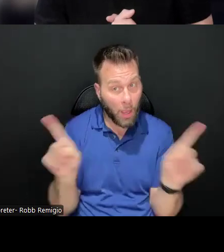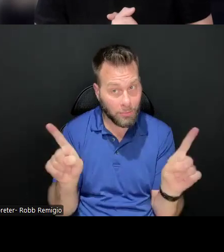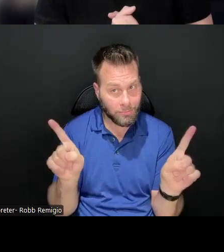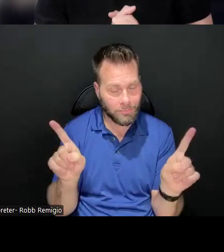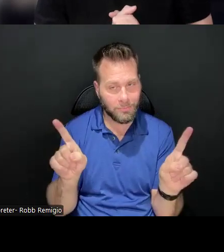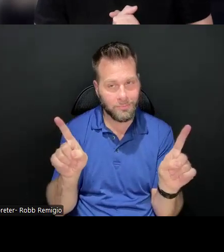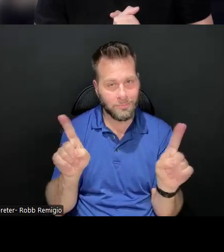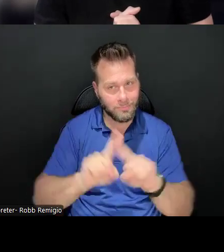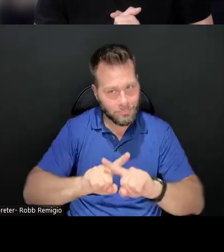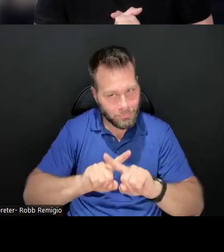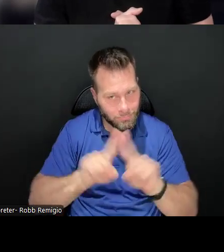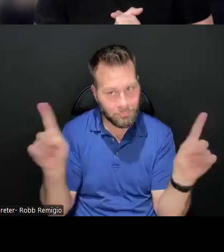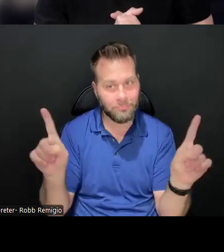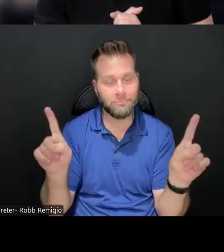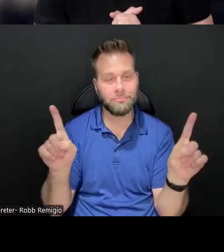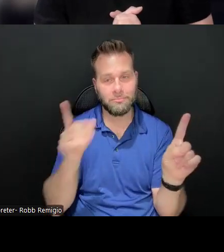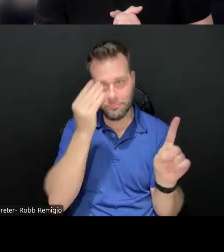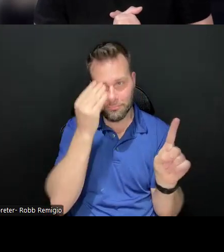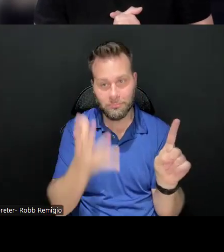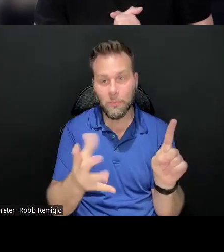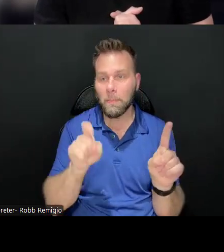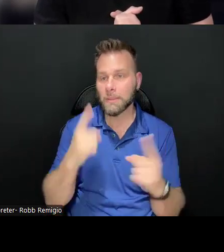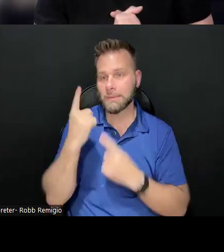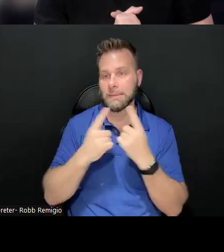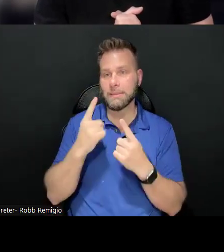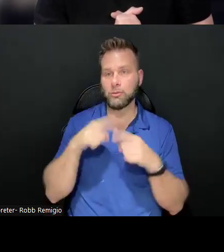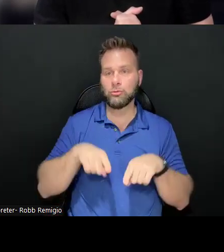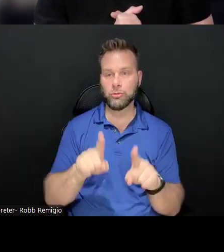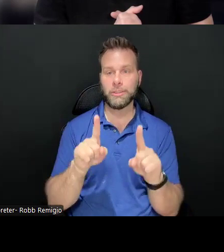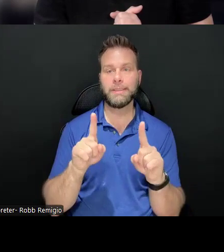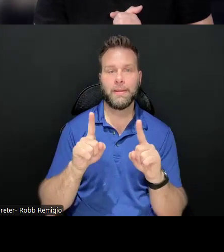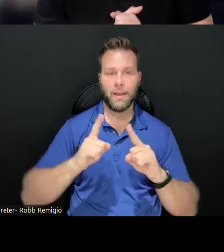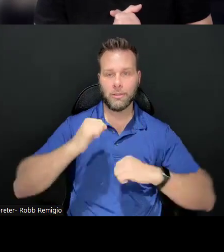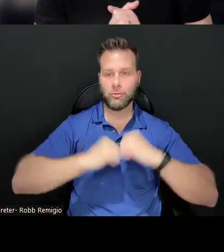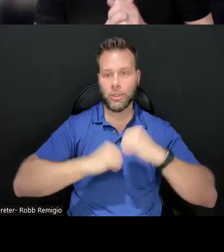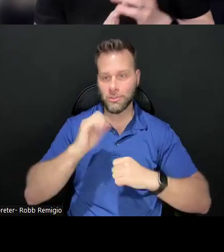However -- a big however -- it is something you need to consider always always during